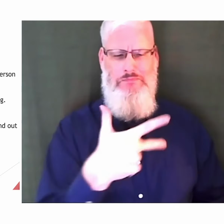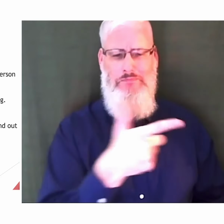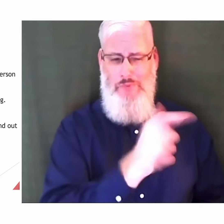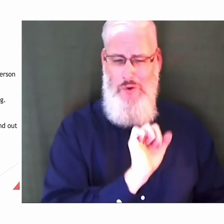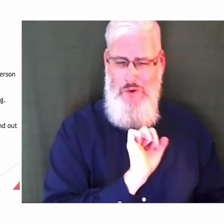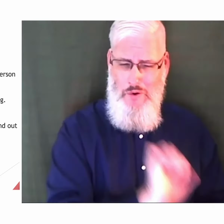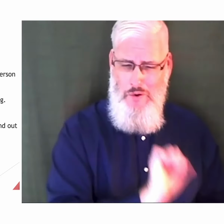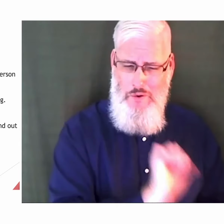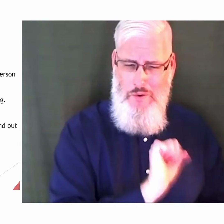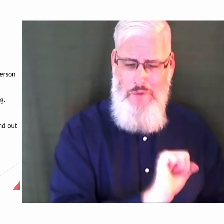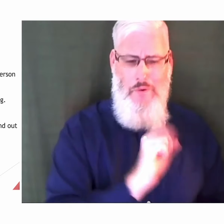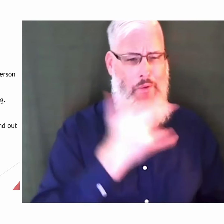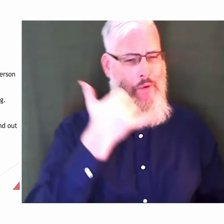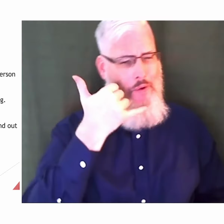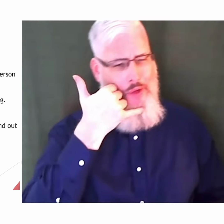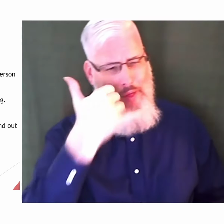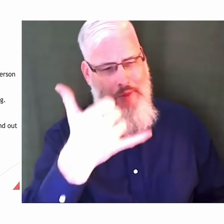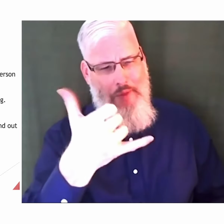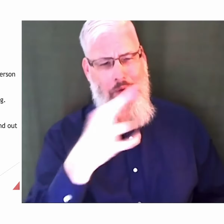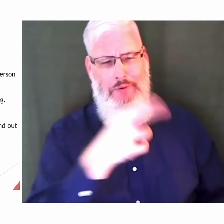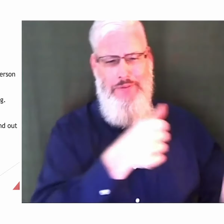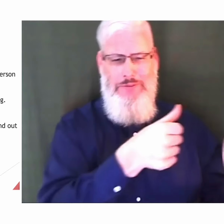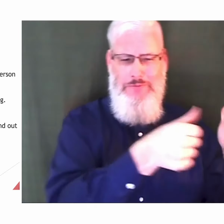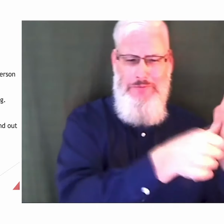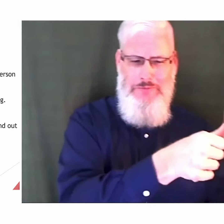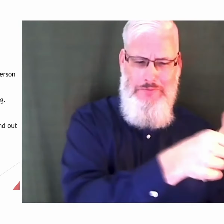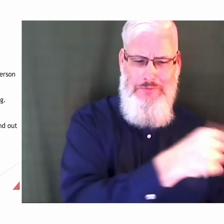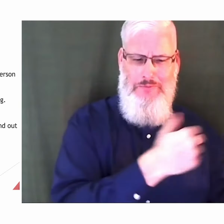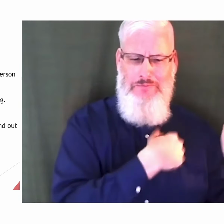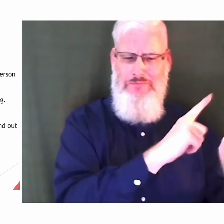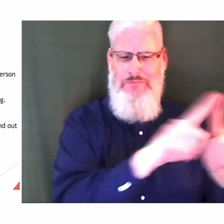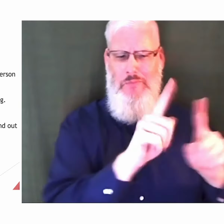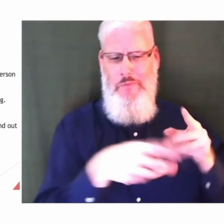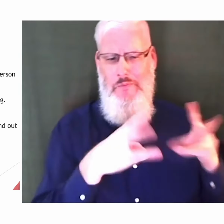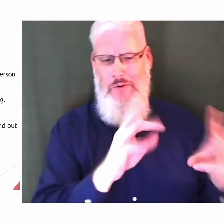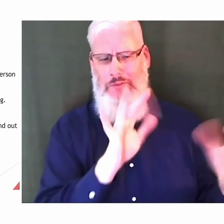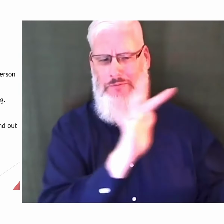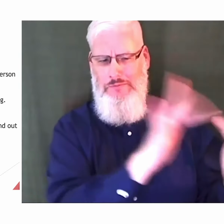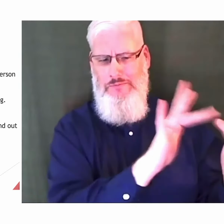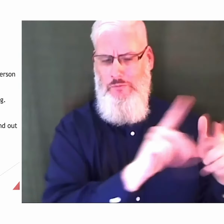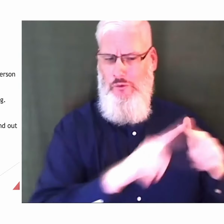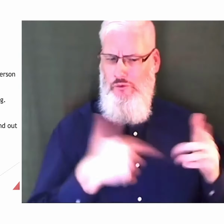We recommend that you contact your municipal clerk before election day to find out how